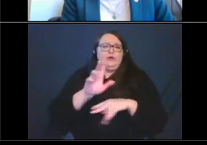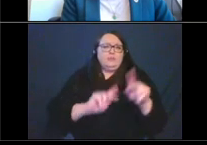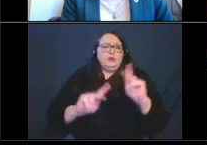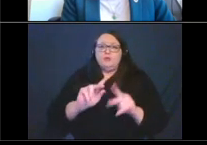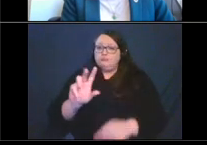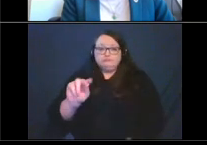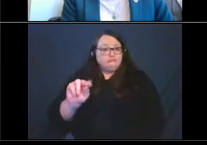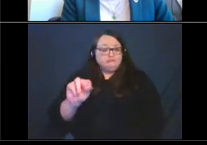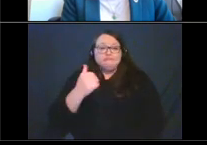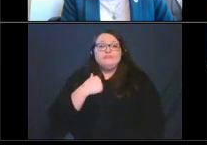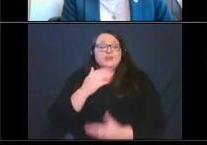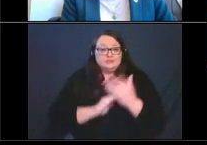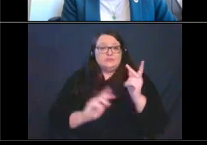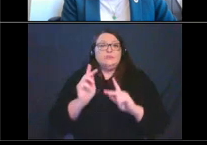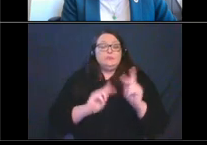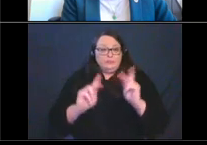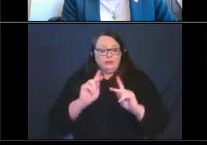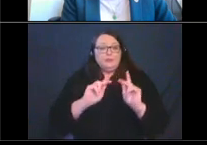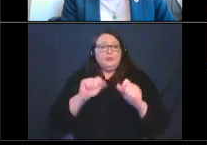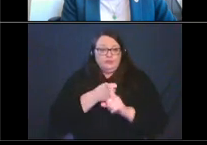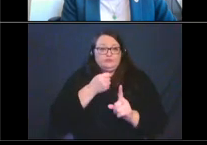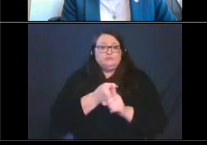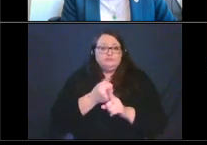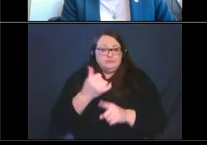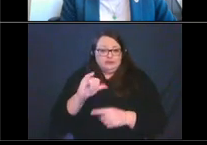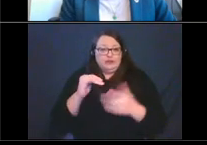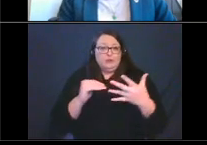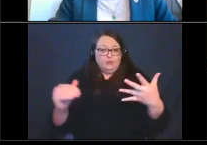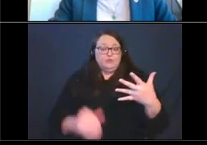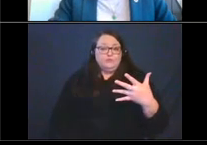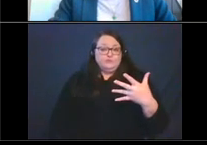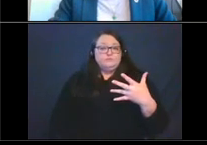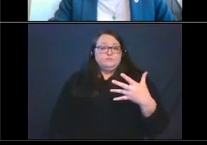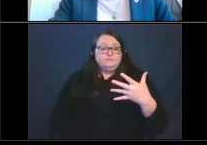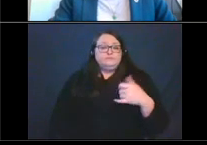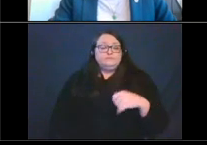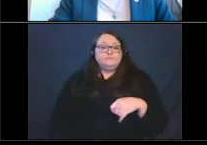you know, individuals who might be impacted at a yellow/level 2. And actually, in terms